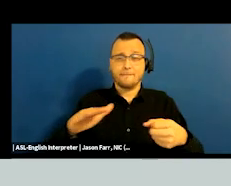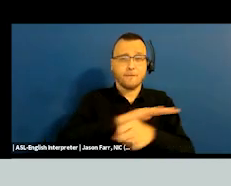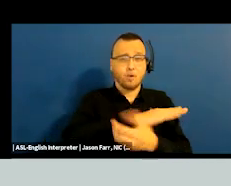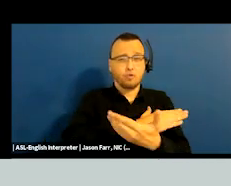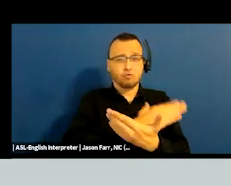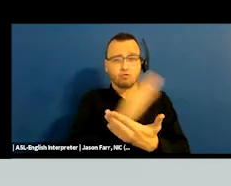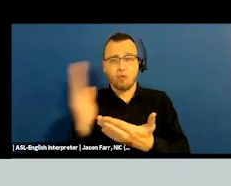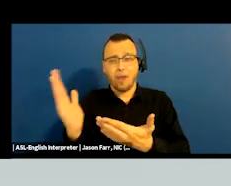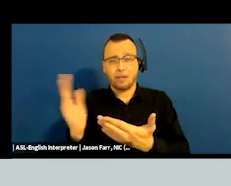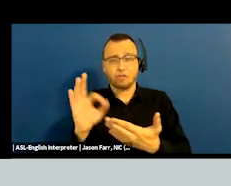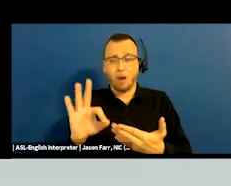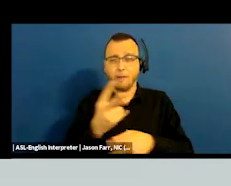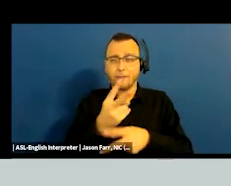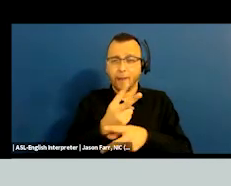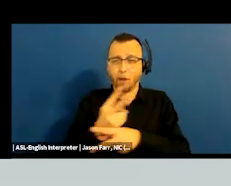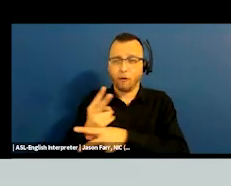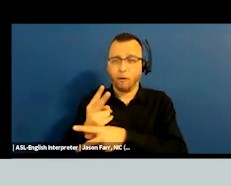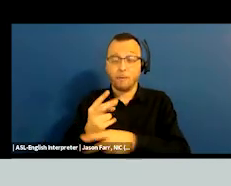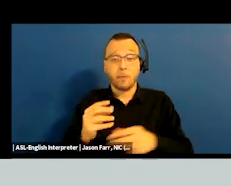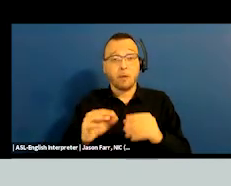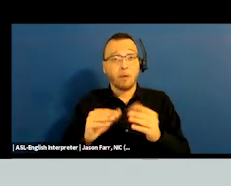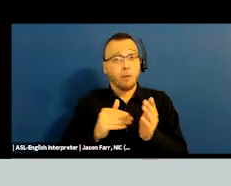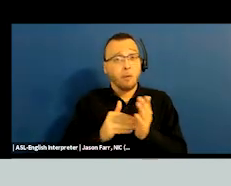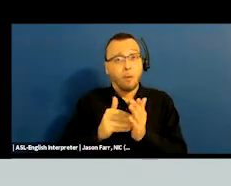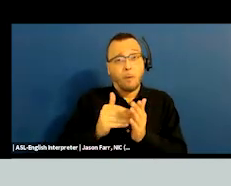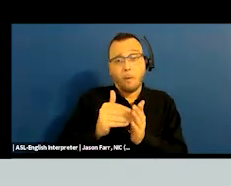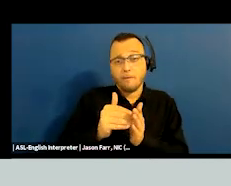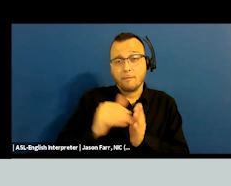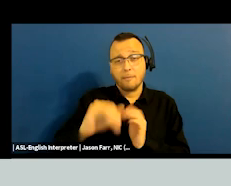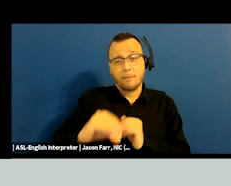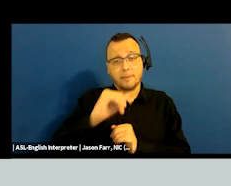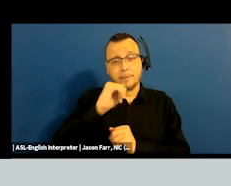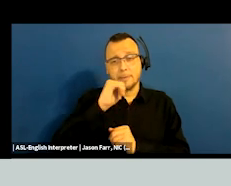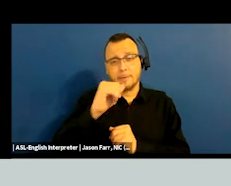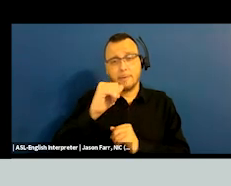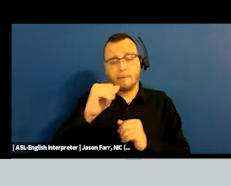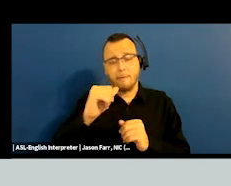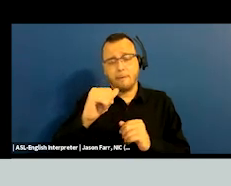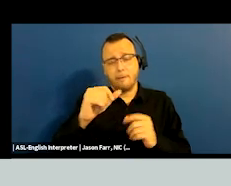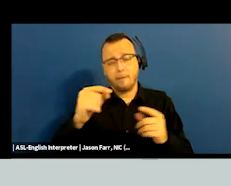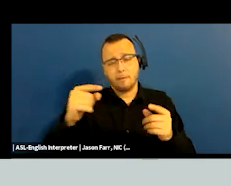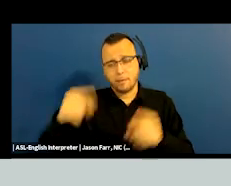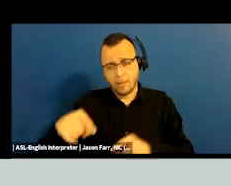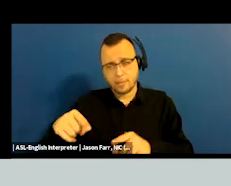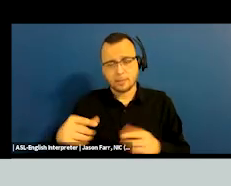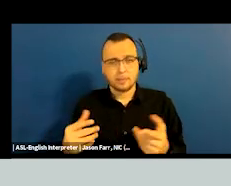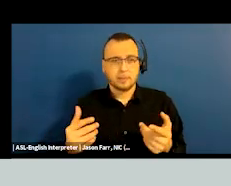we talk about an organized and coordinated effort in a defined geographic area or a population.